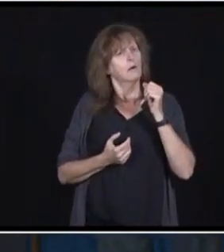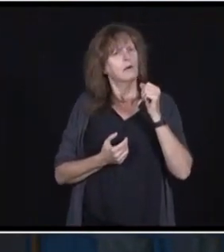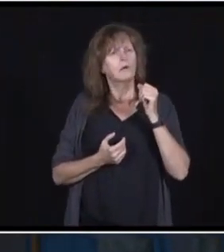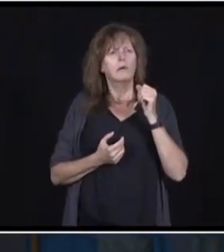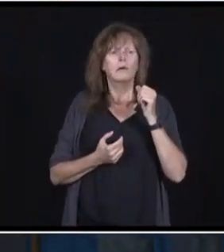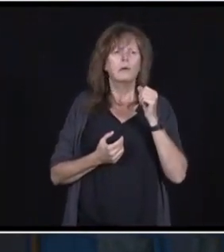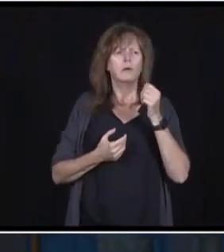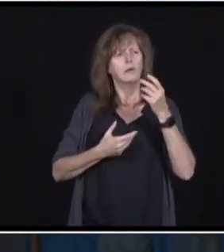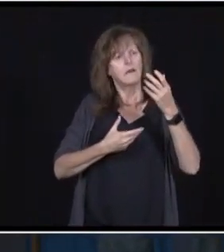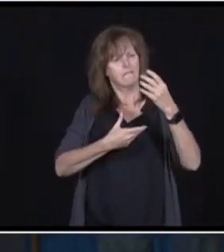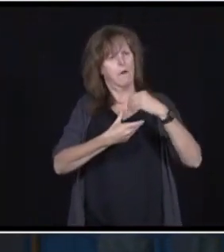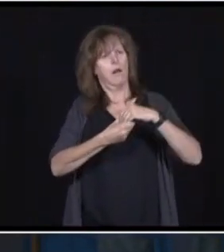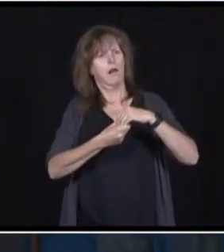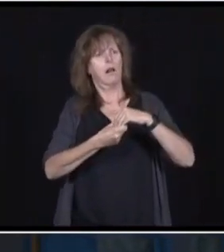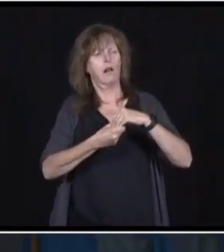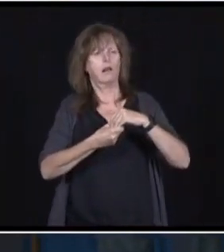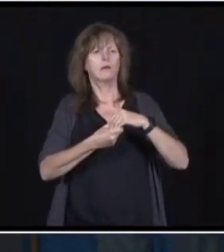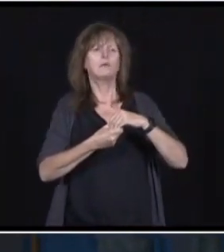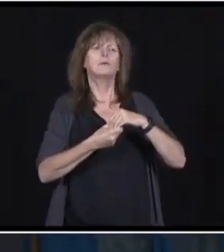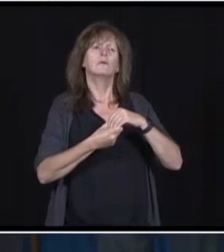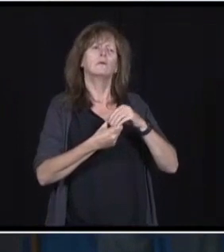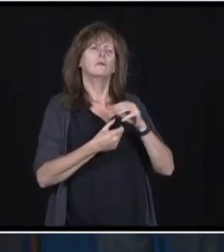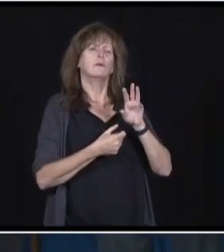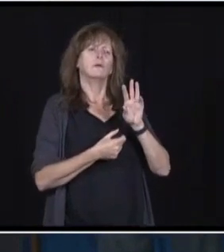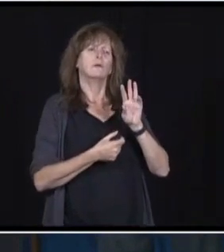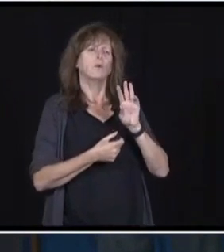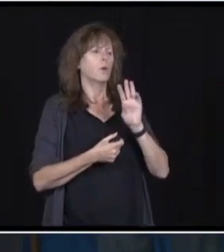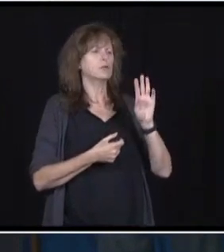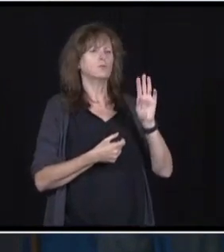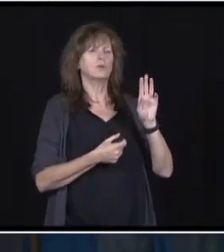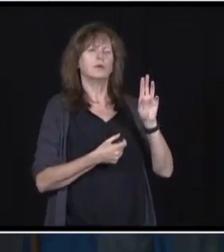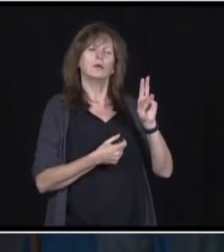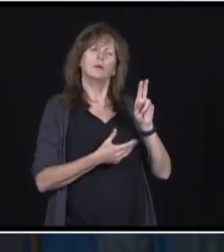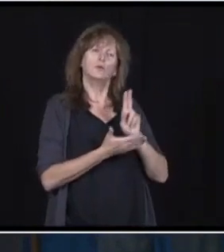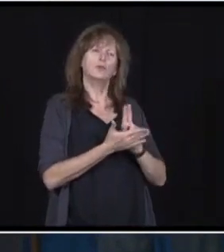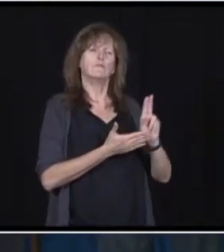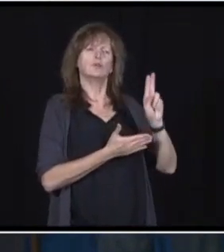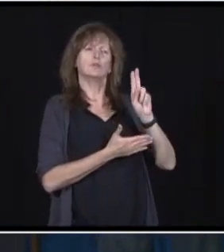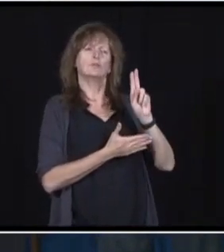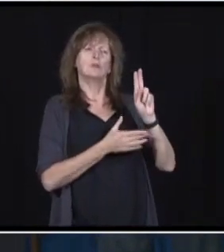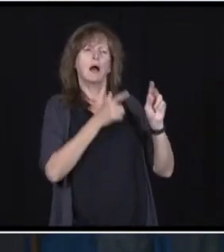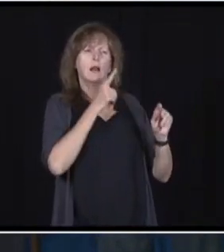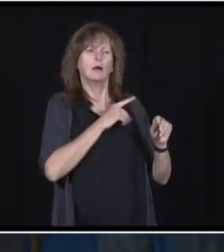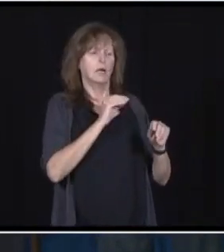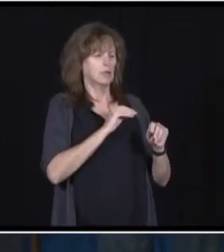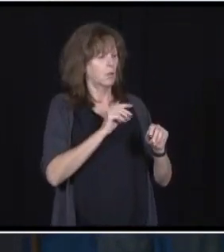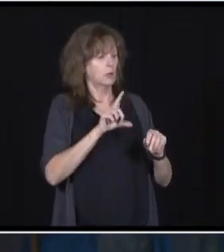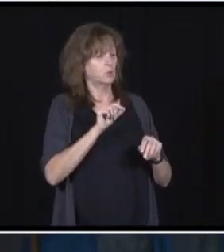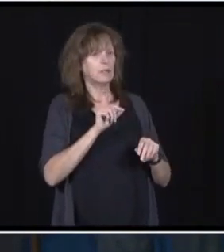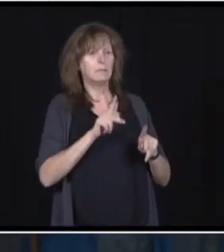I am just wondering, these restrictions in Toronto, Peele Region in Ottawa are one thing, but why not get